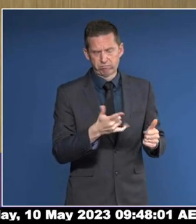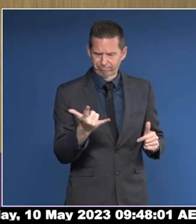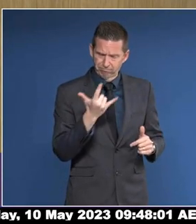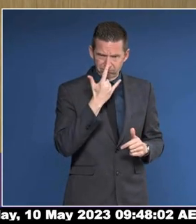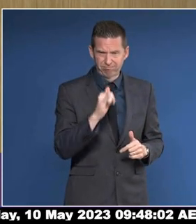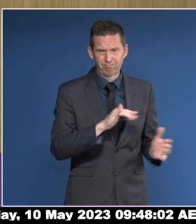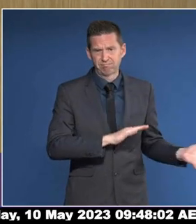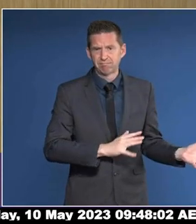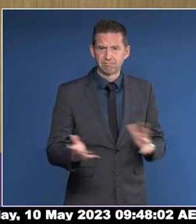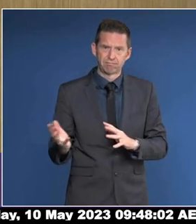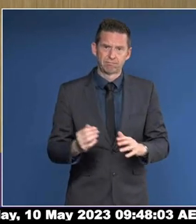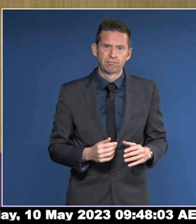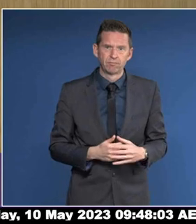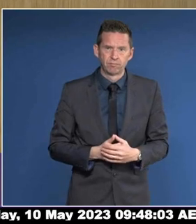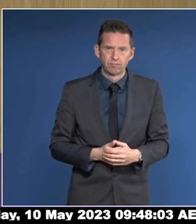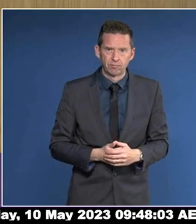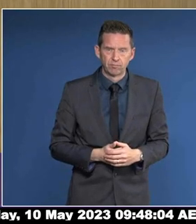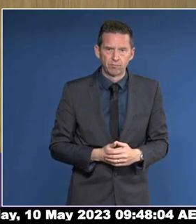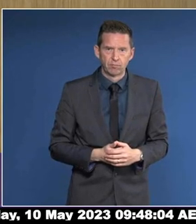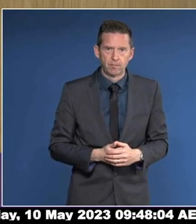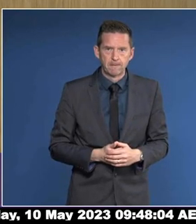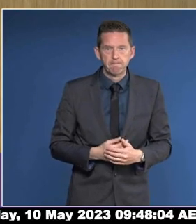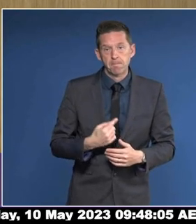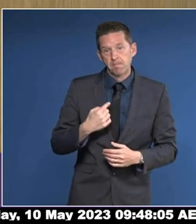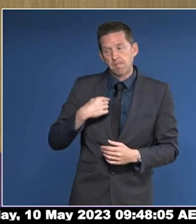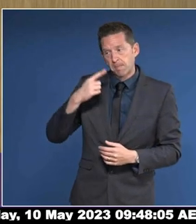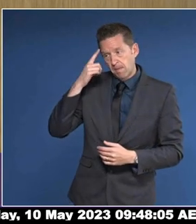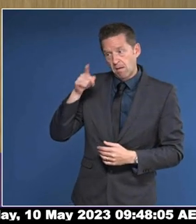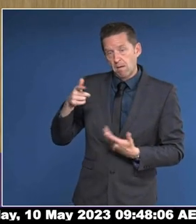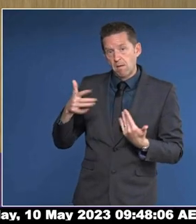I think you've said in your statement that there were 23 occasions where